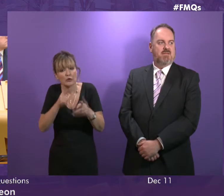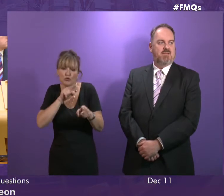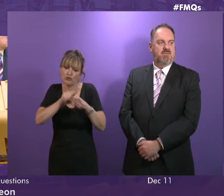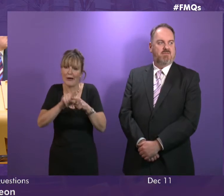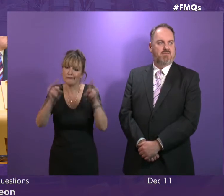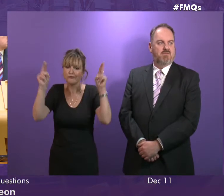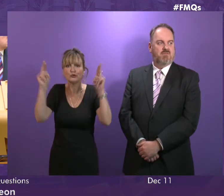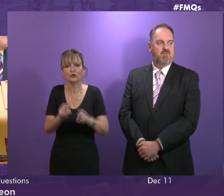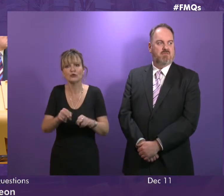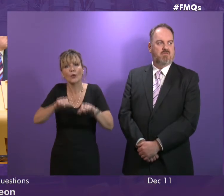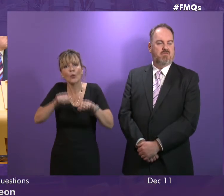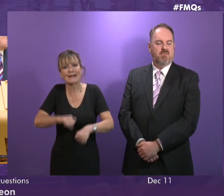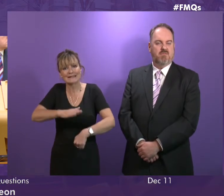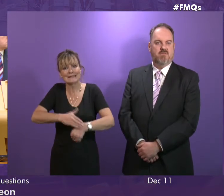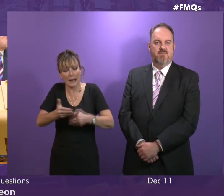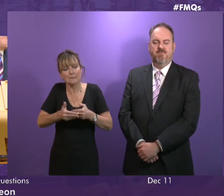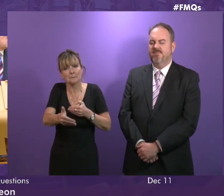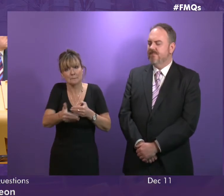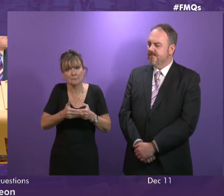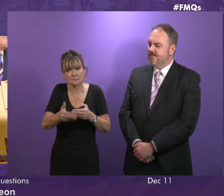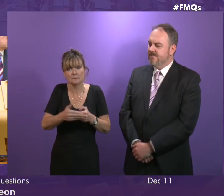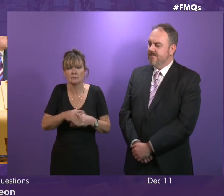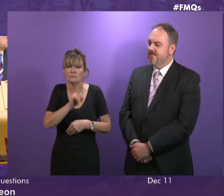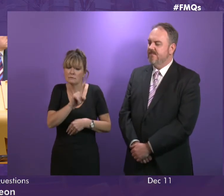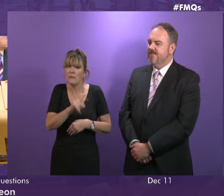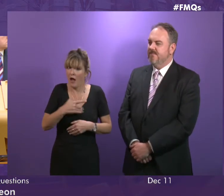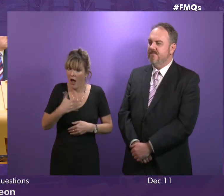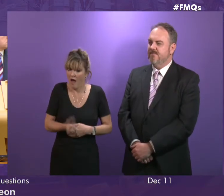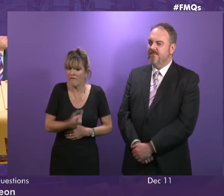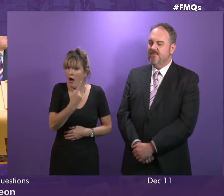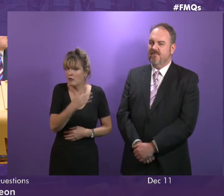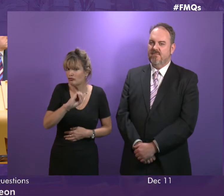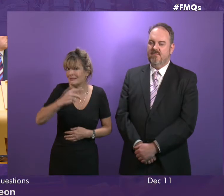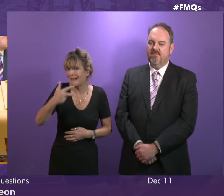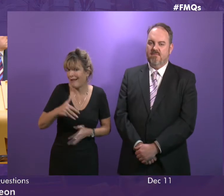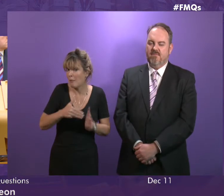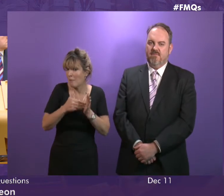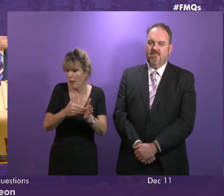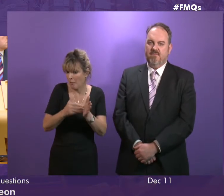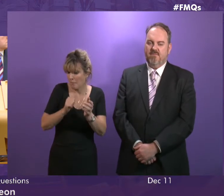the longest waits in our health service, £108 million has been invested so far this financial